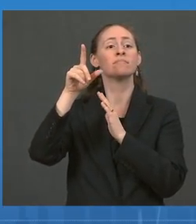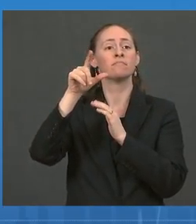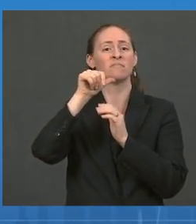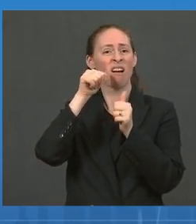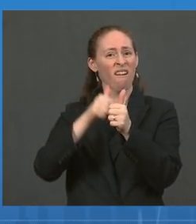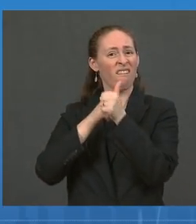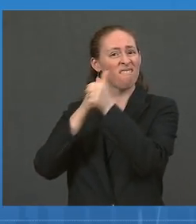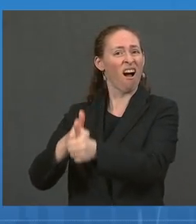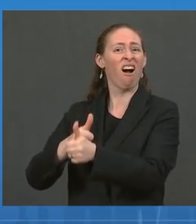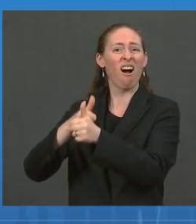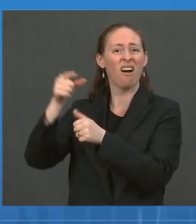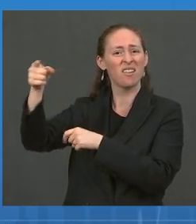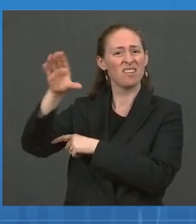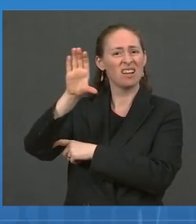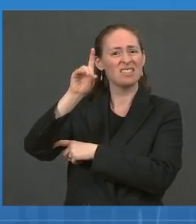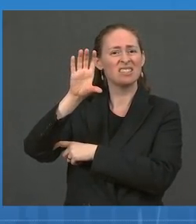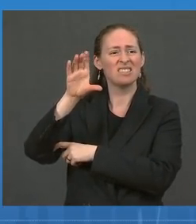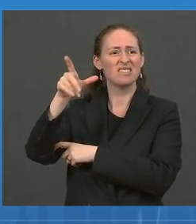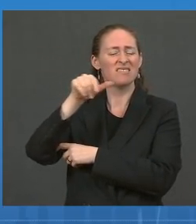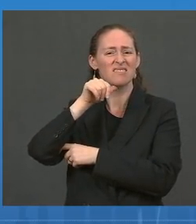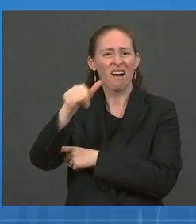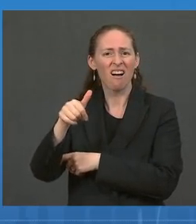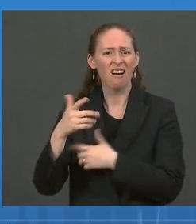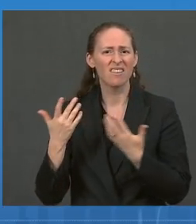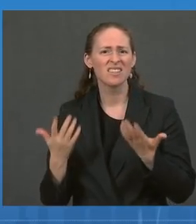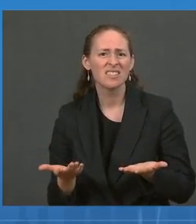So, I would like you to remind us